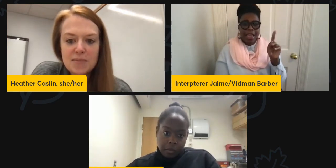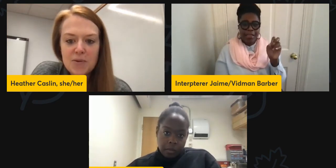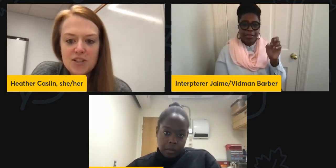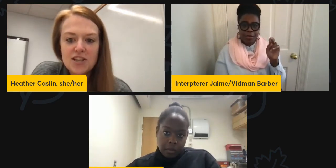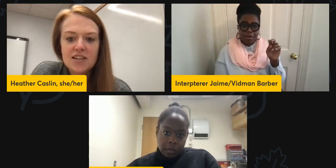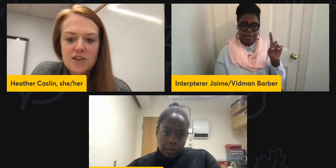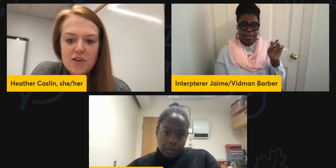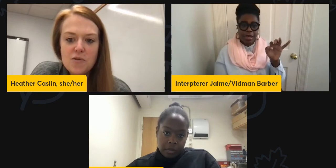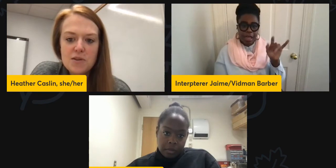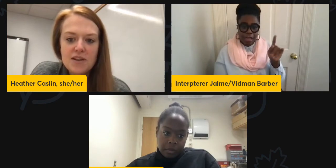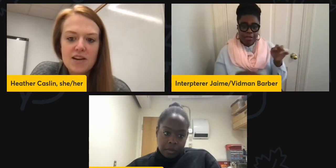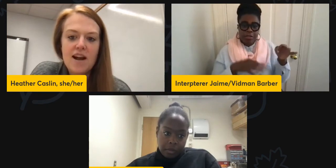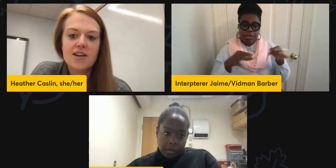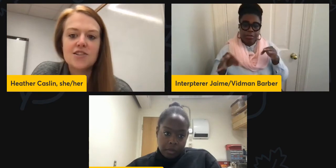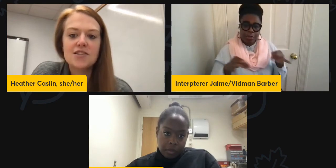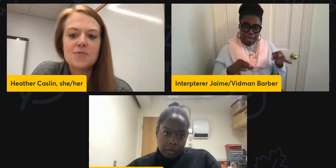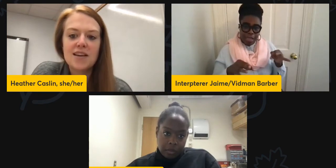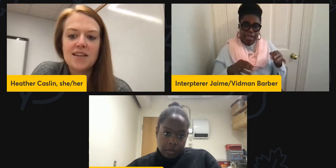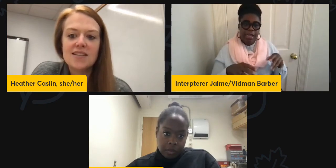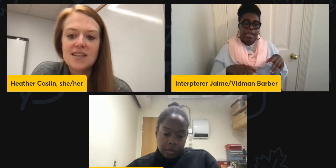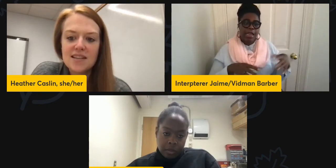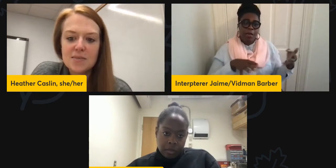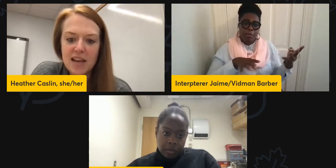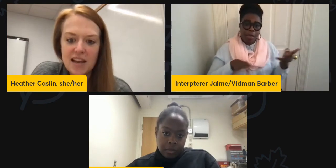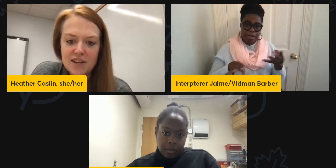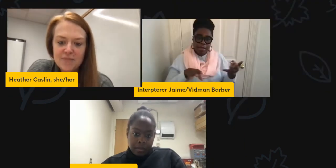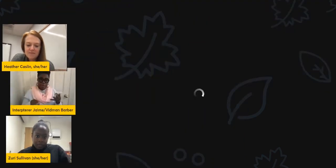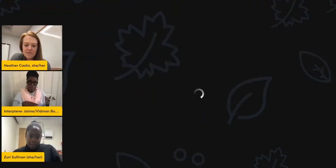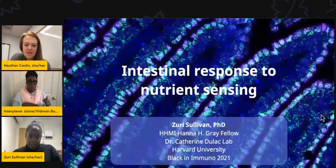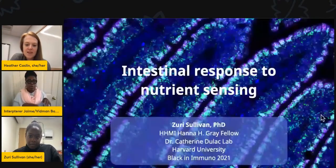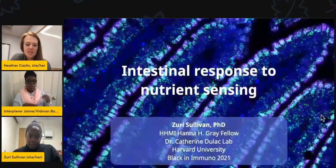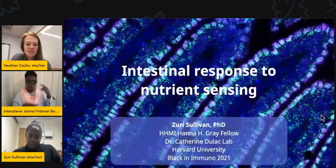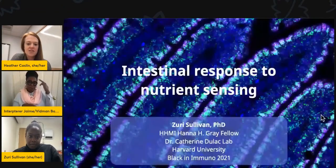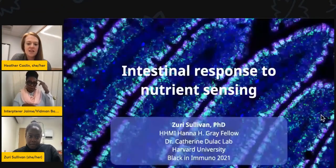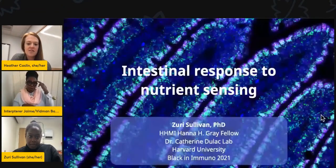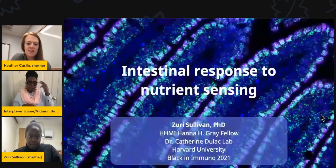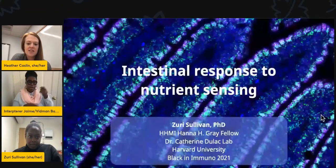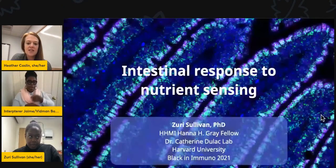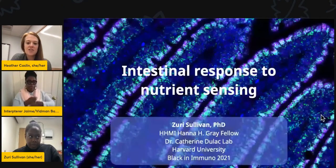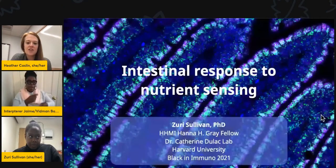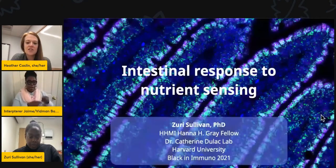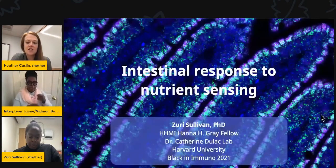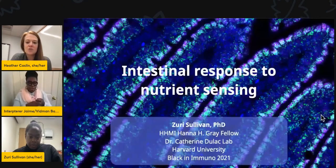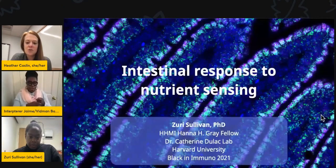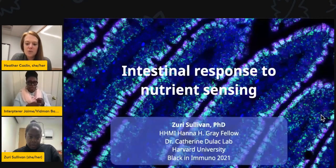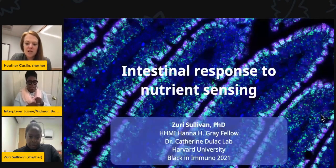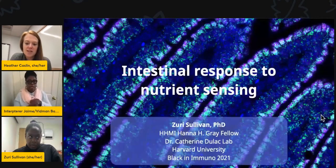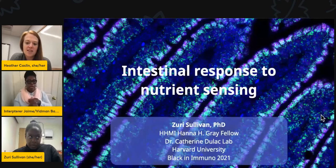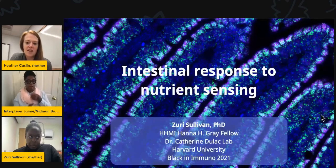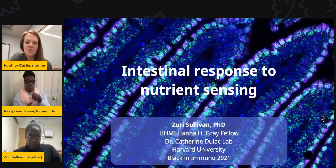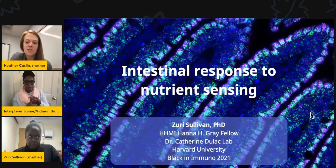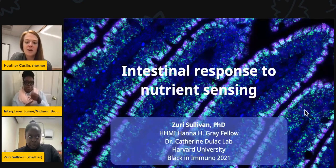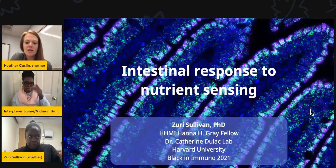by which neuro immune interactions regulate sickness behavior. Dr. Sullivan conducted her doctoral work in the laboratory of